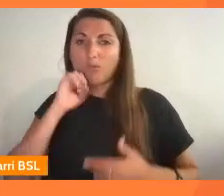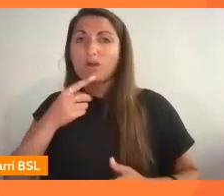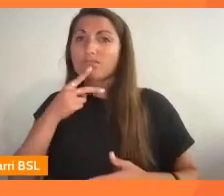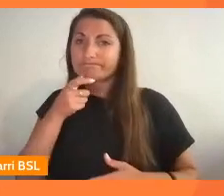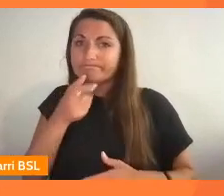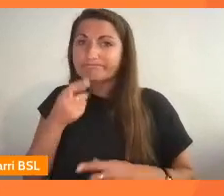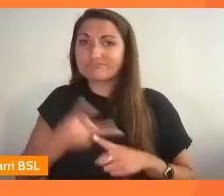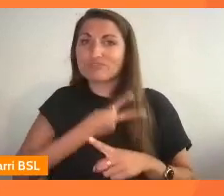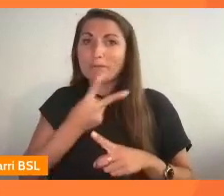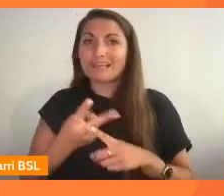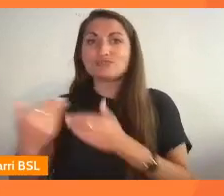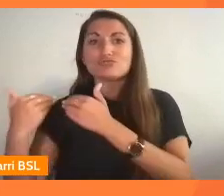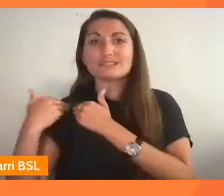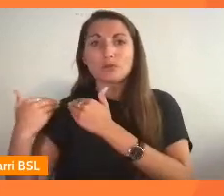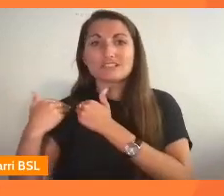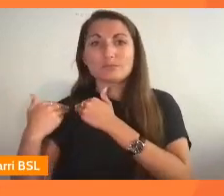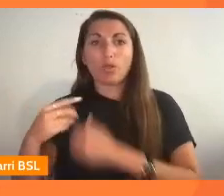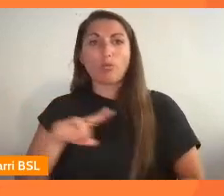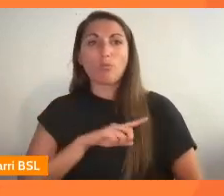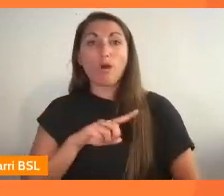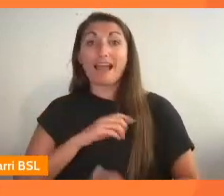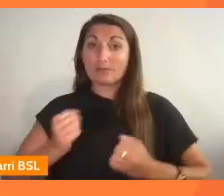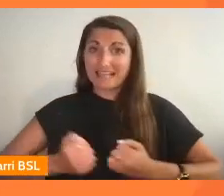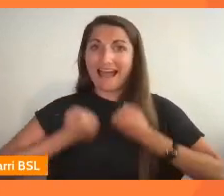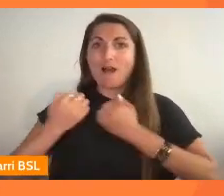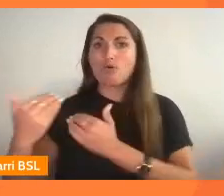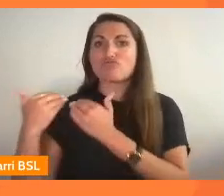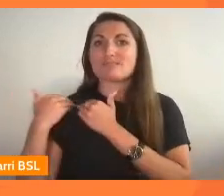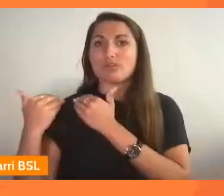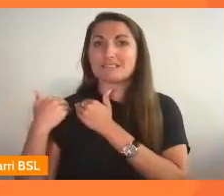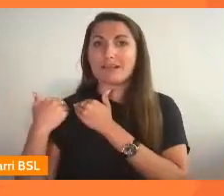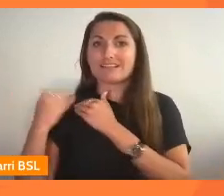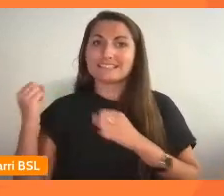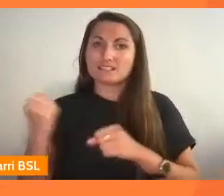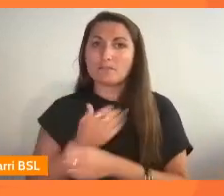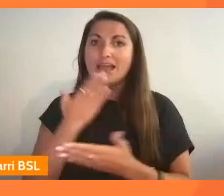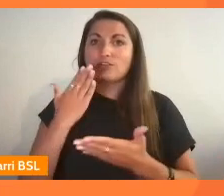It was our responsibility to make sure that we gave artists